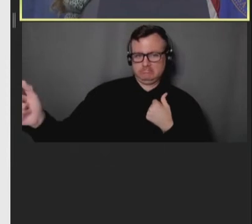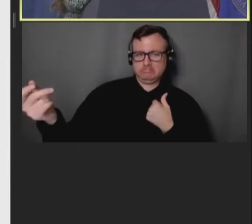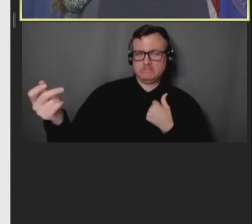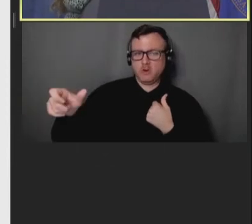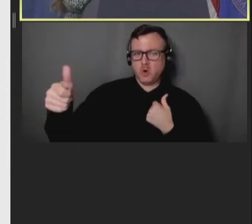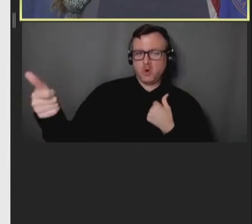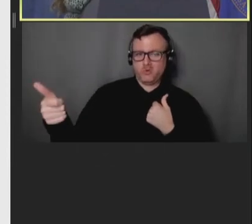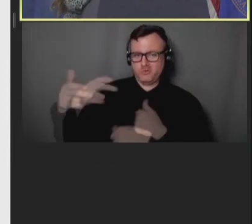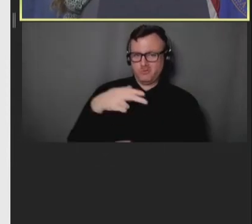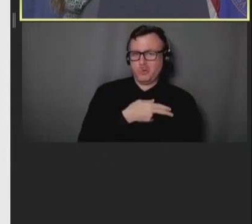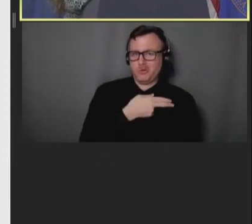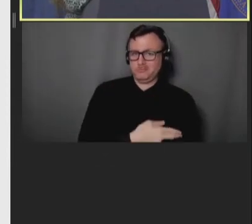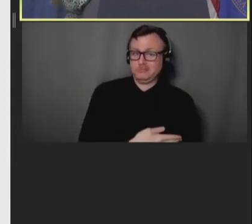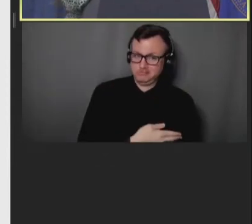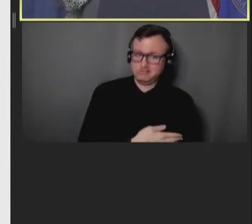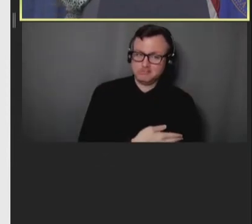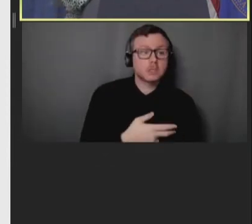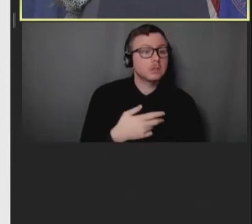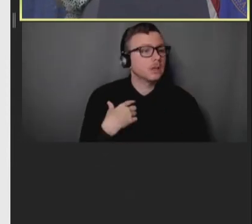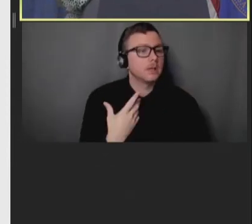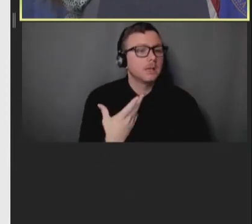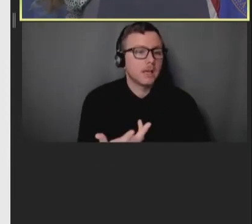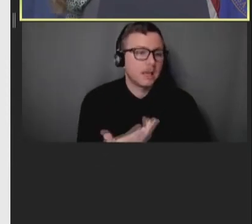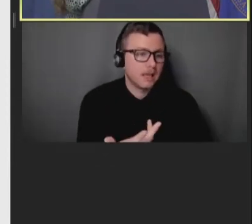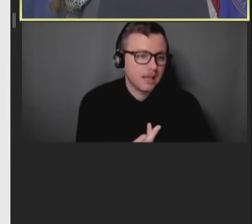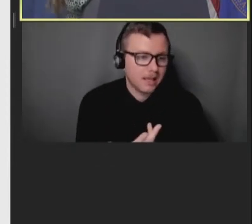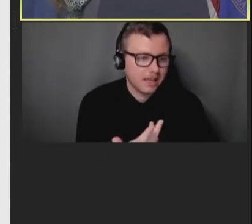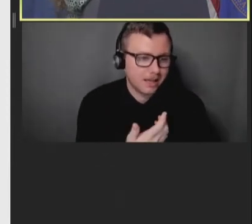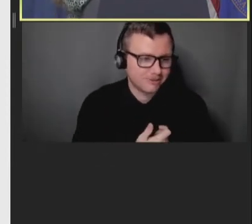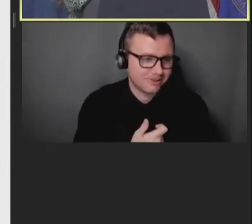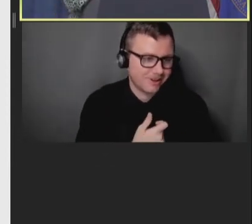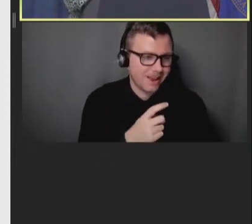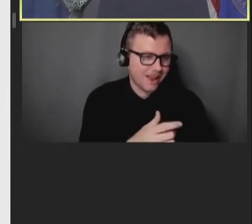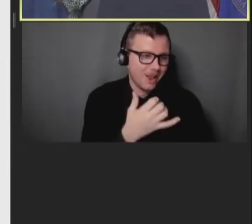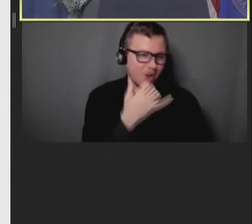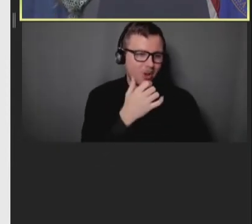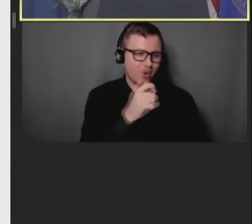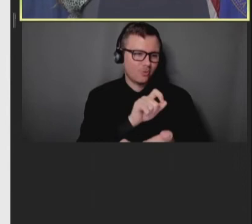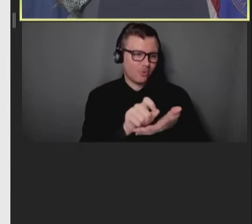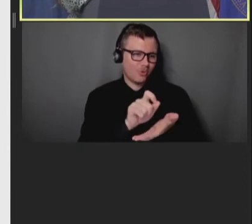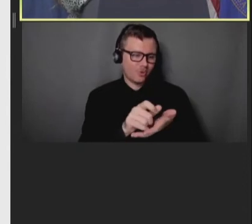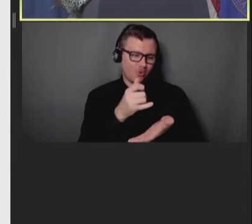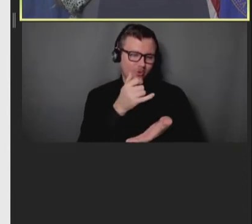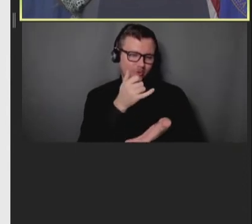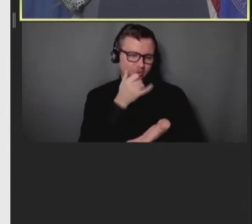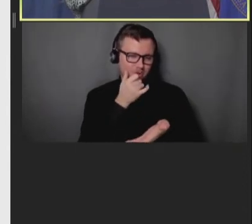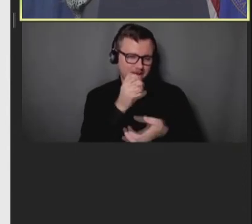All right. Forgive the fact that I wrote the wrong year. I'm going to blame the COVID time